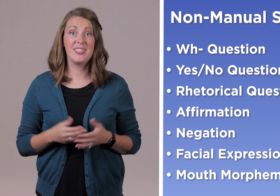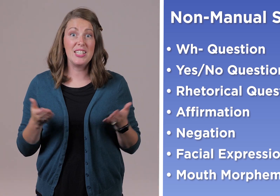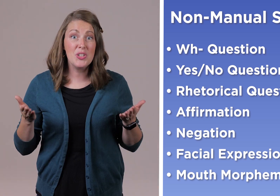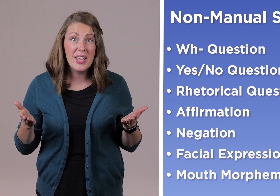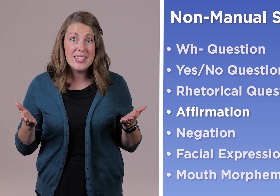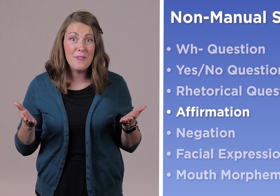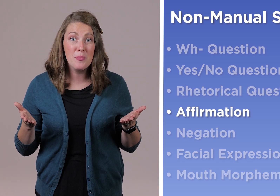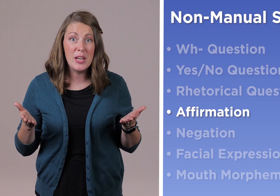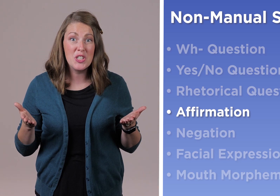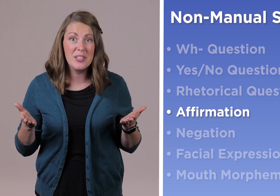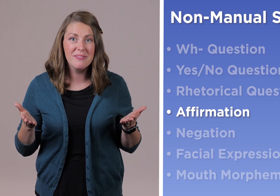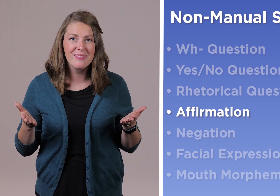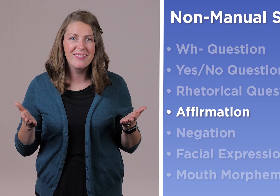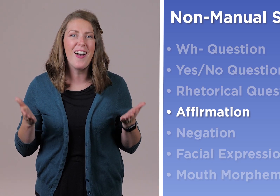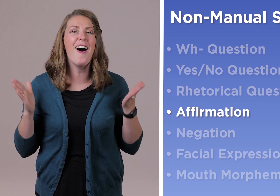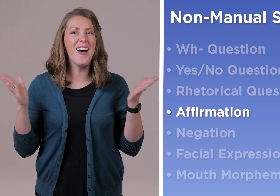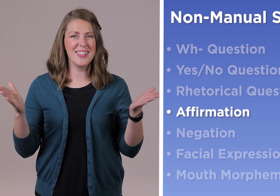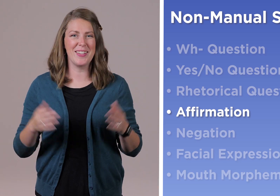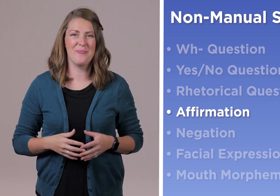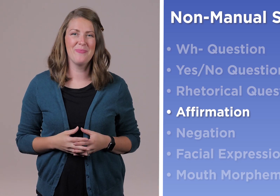Did you guess affirmation? Awesome!